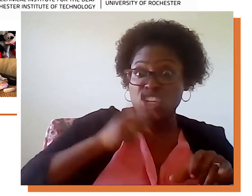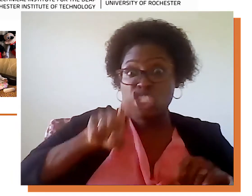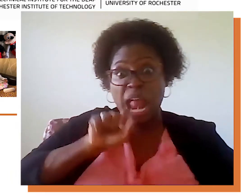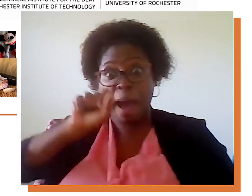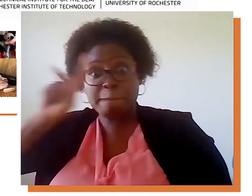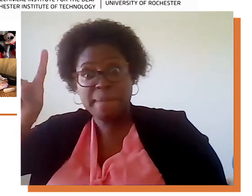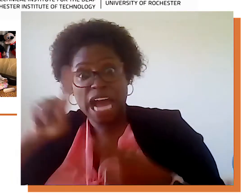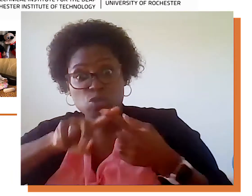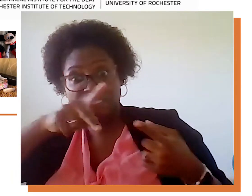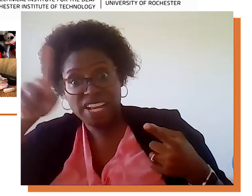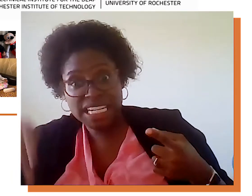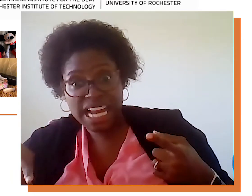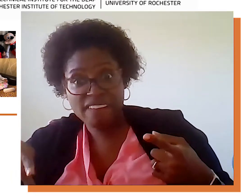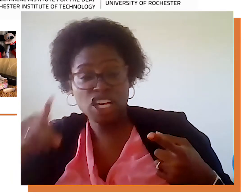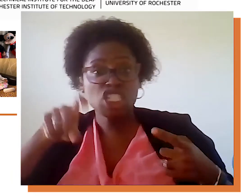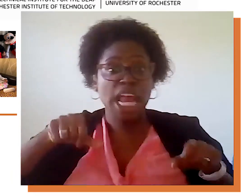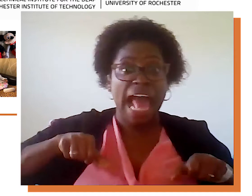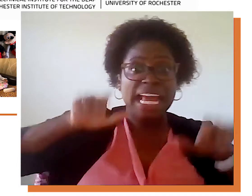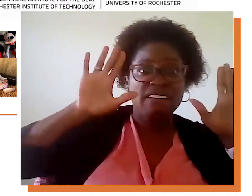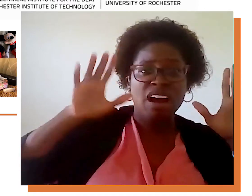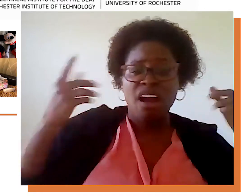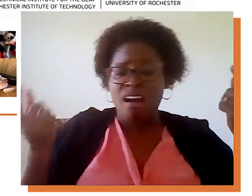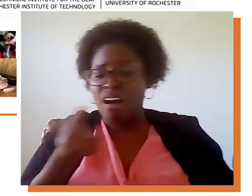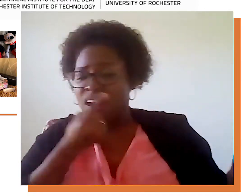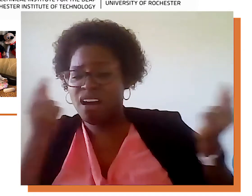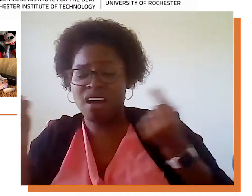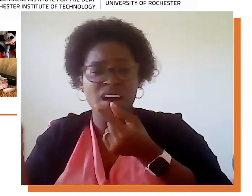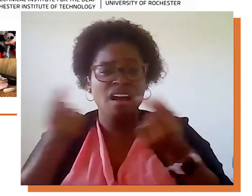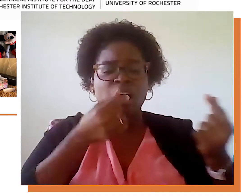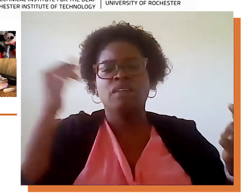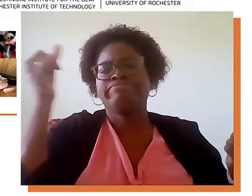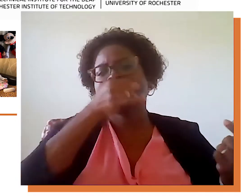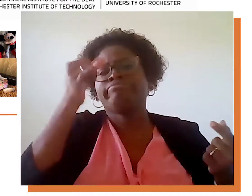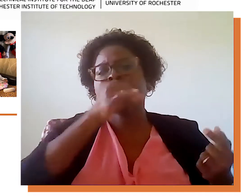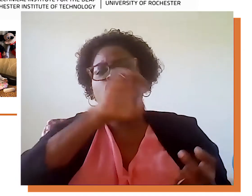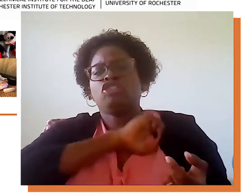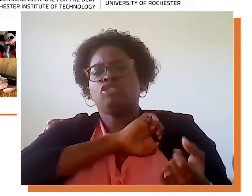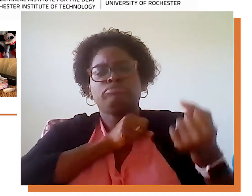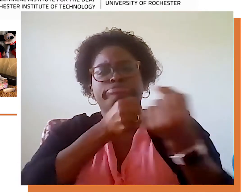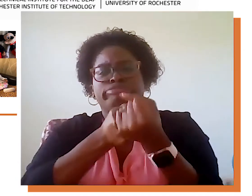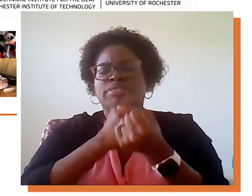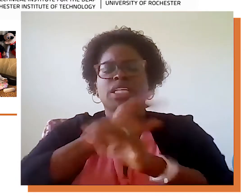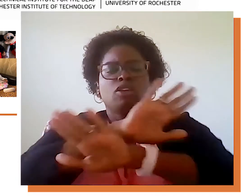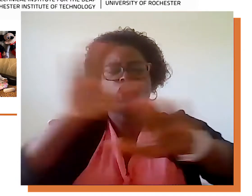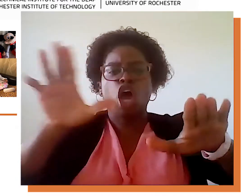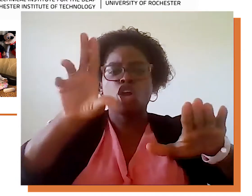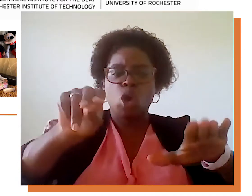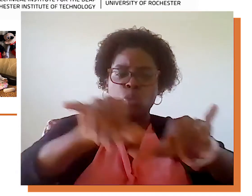Should I move back to Philadelphia? Should he move to Rochester? Should I just give this whole thing up? But Earl supported me.